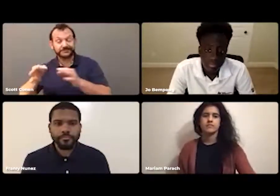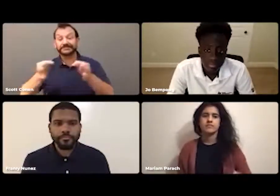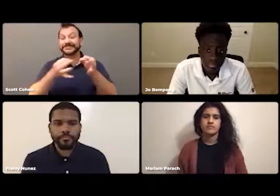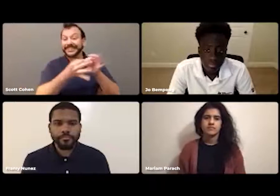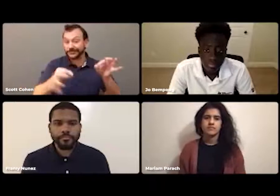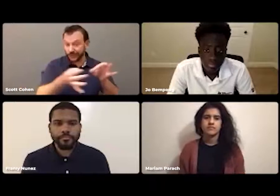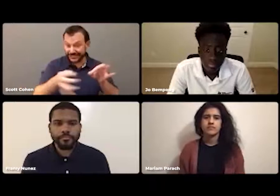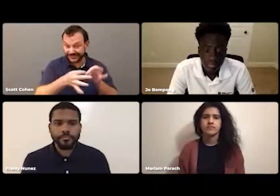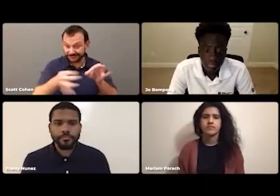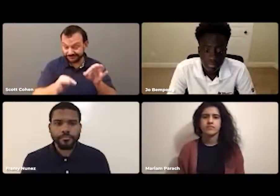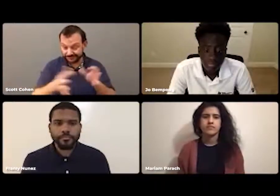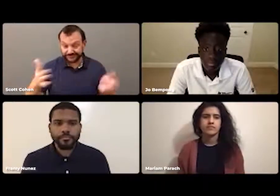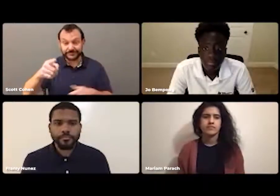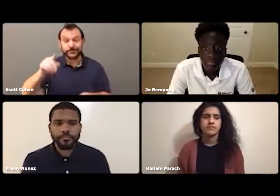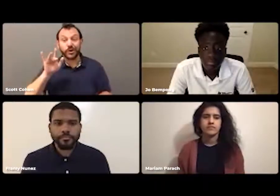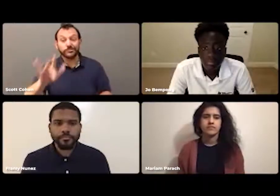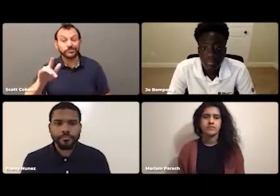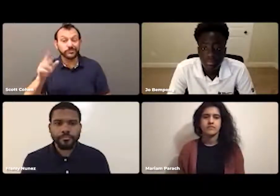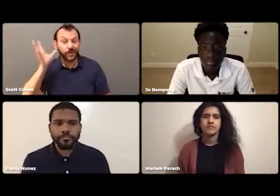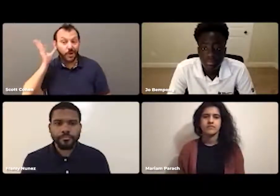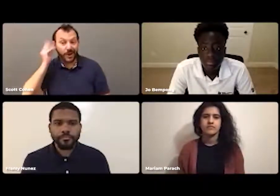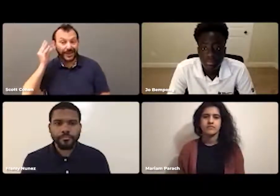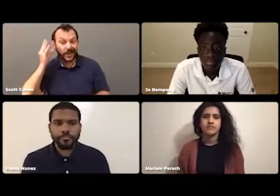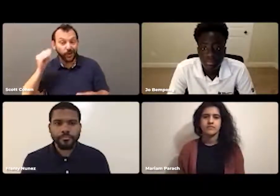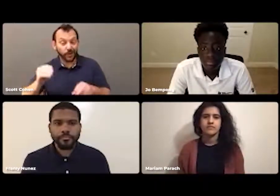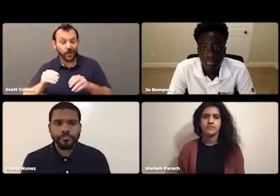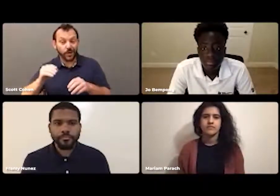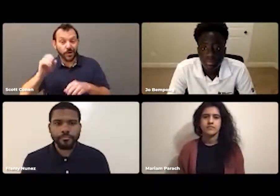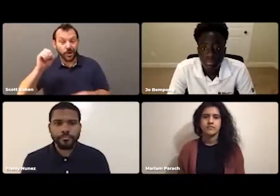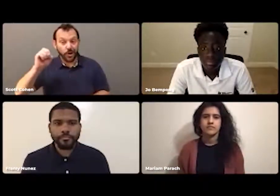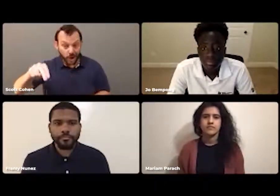We have voice interpreters and captioning present.